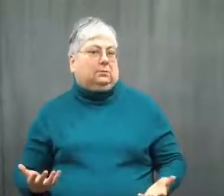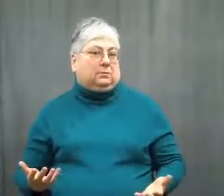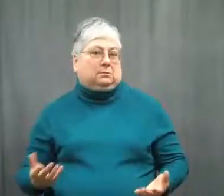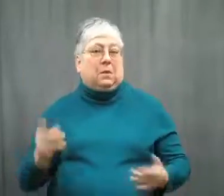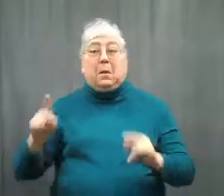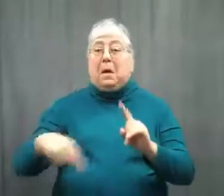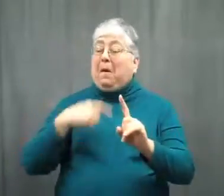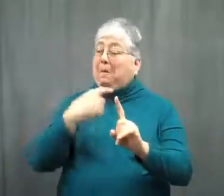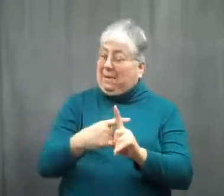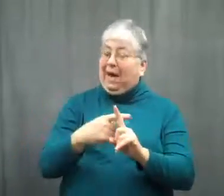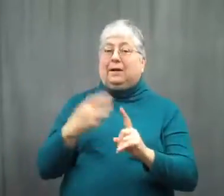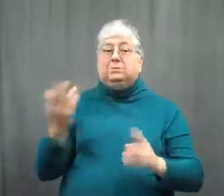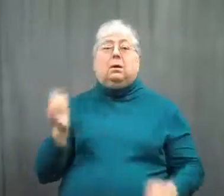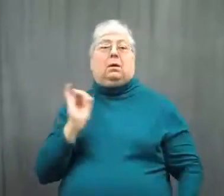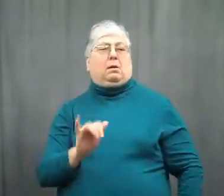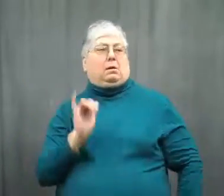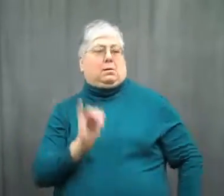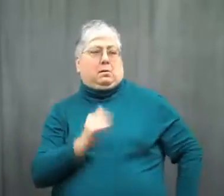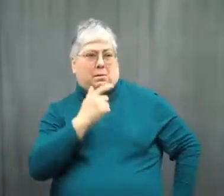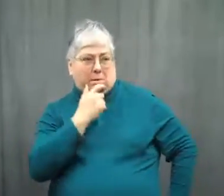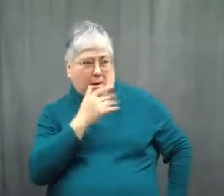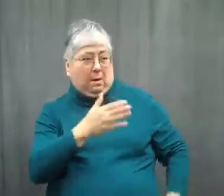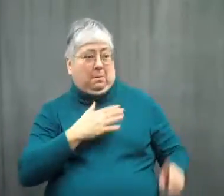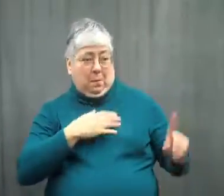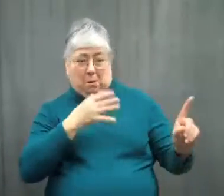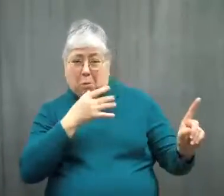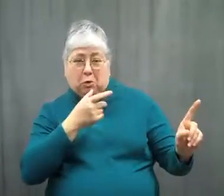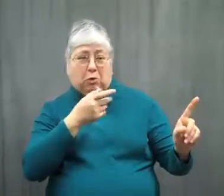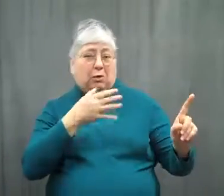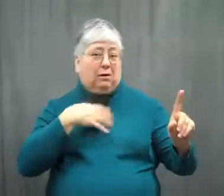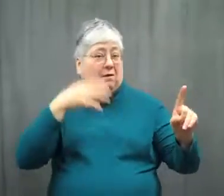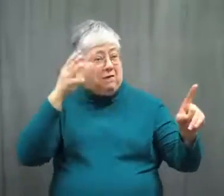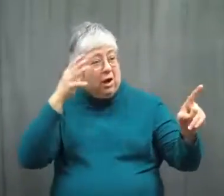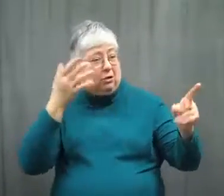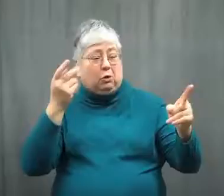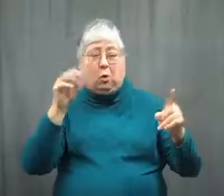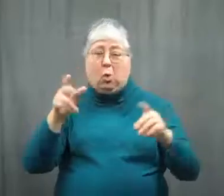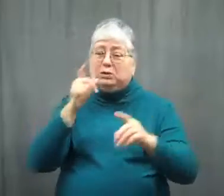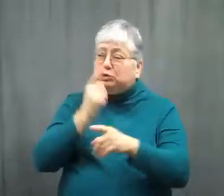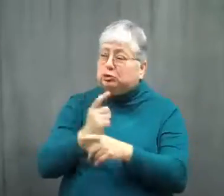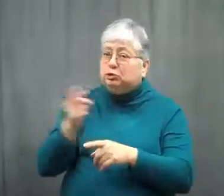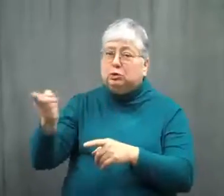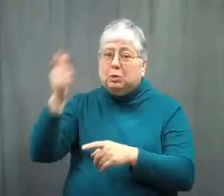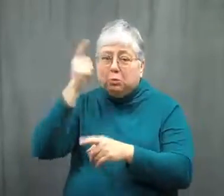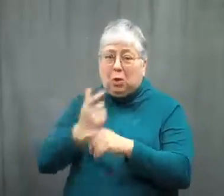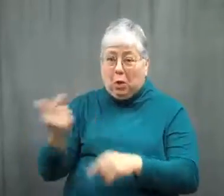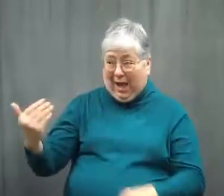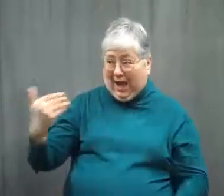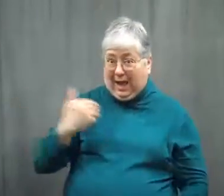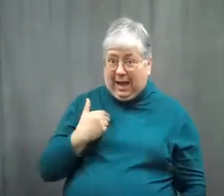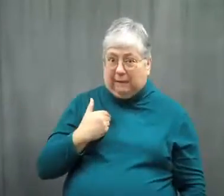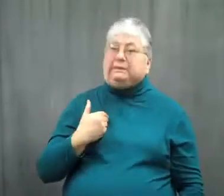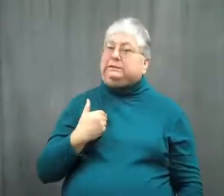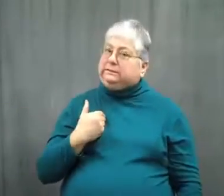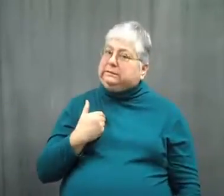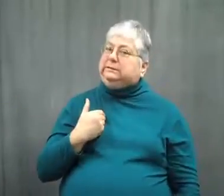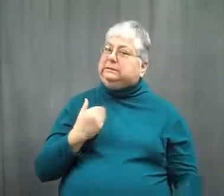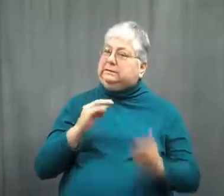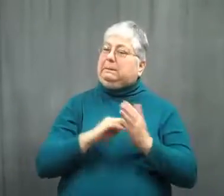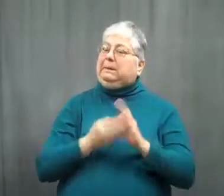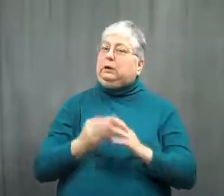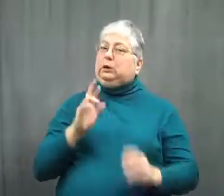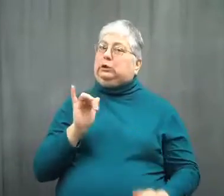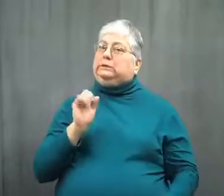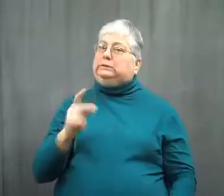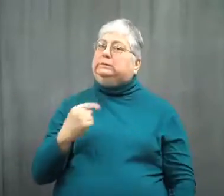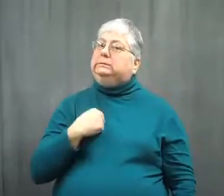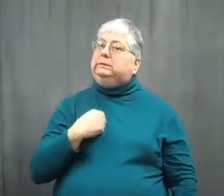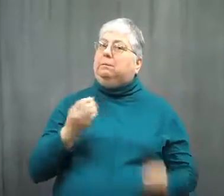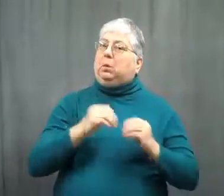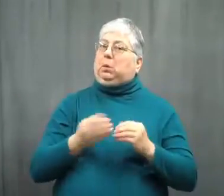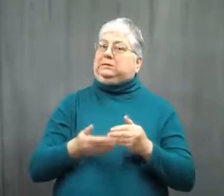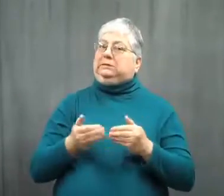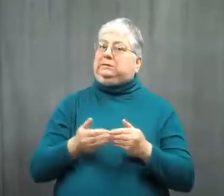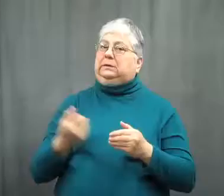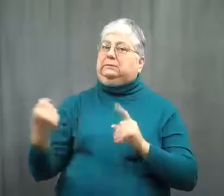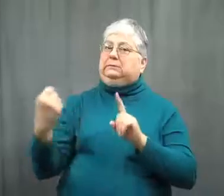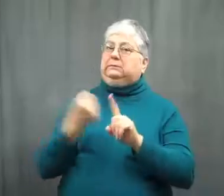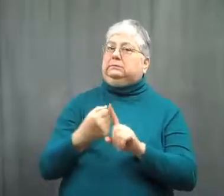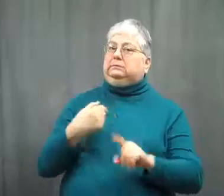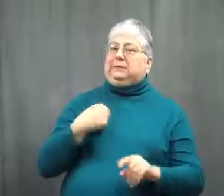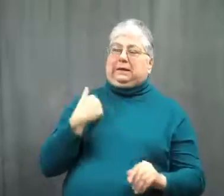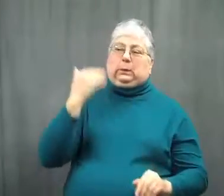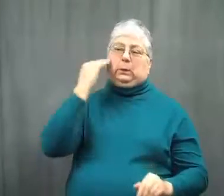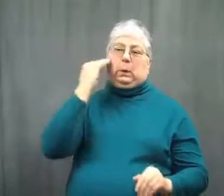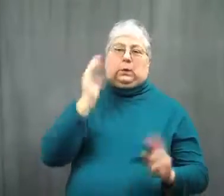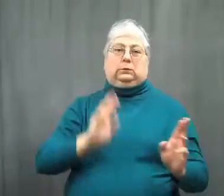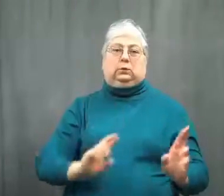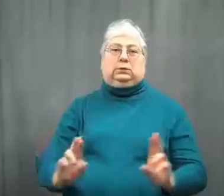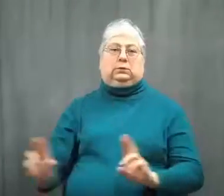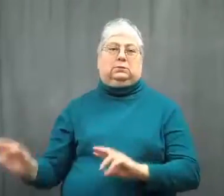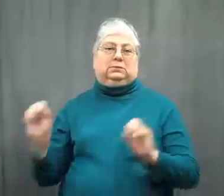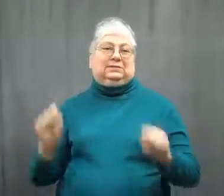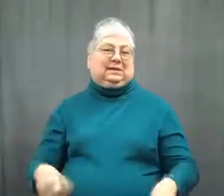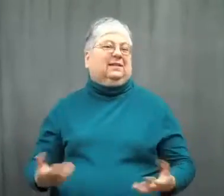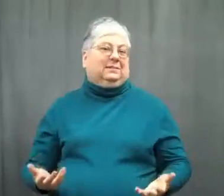If a parent or sibling definitely has it, a person can be prepared knowing they are at risk.